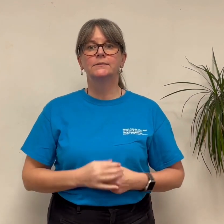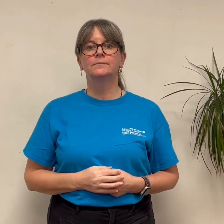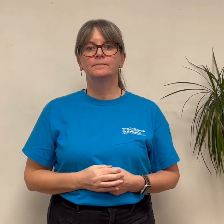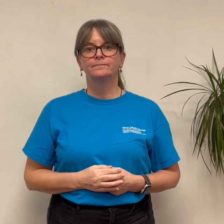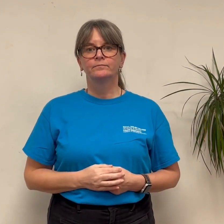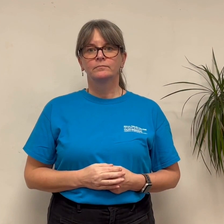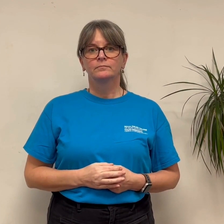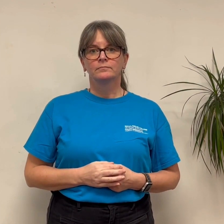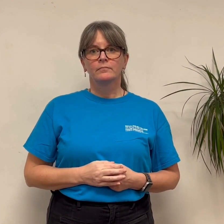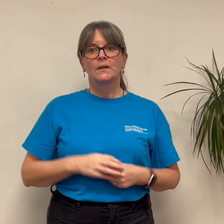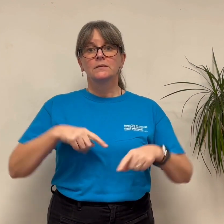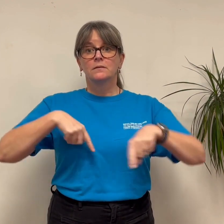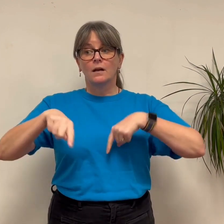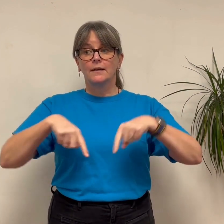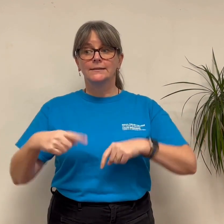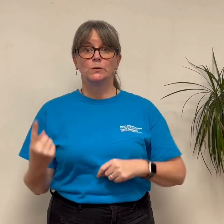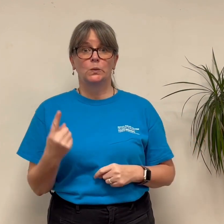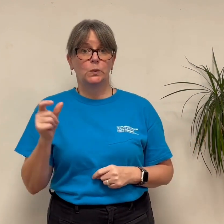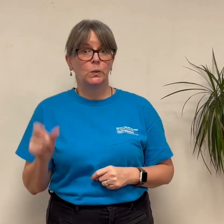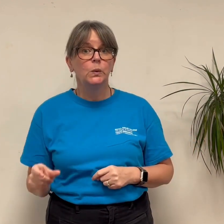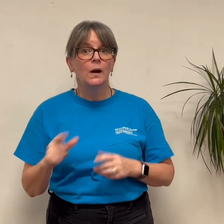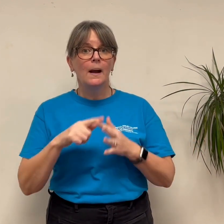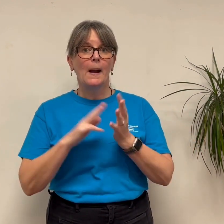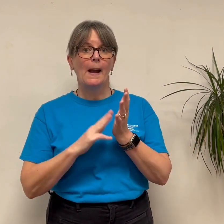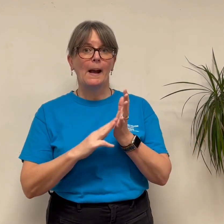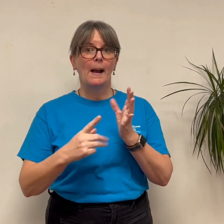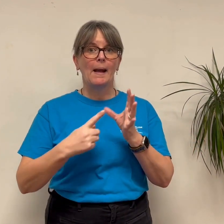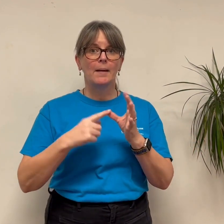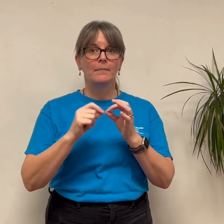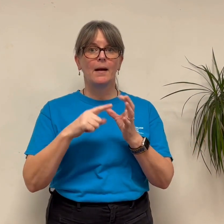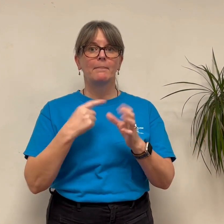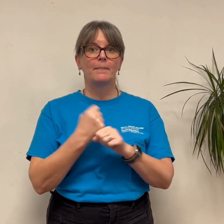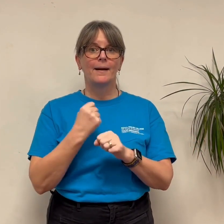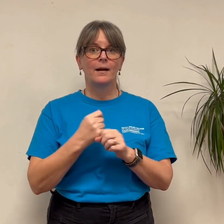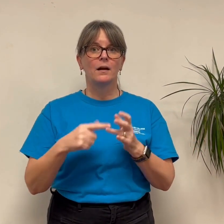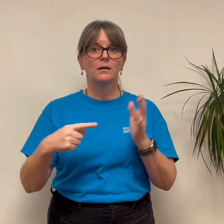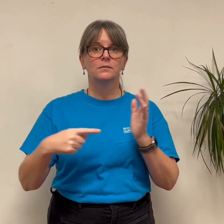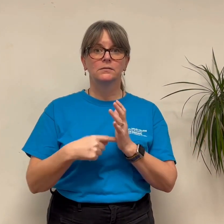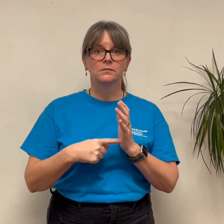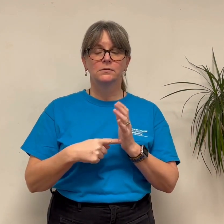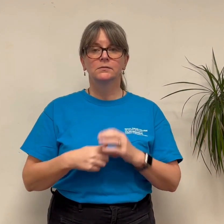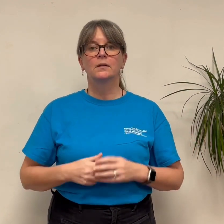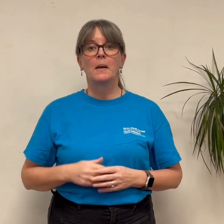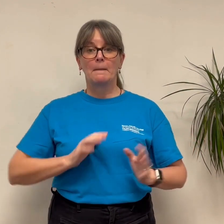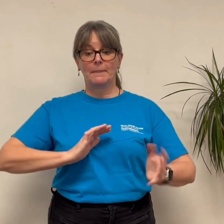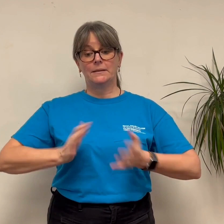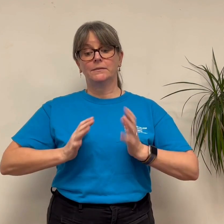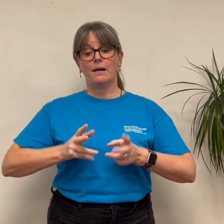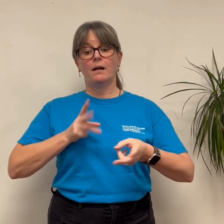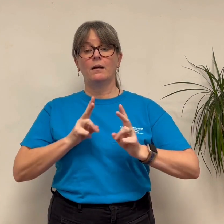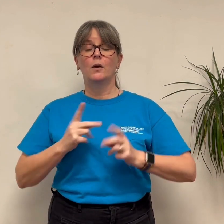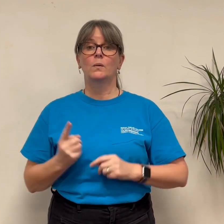directed by Emma Baggott